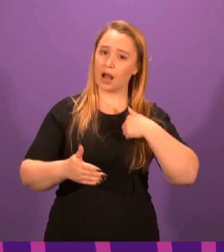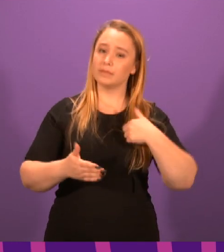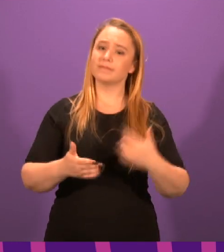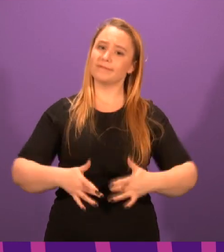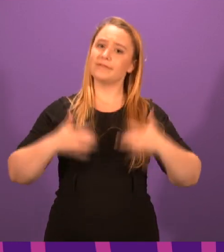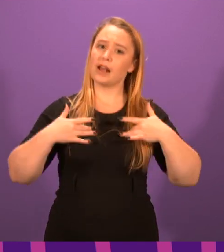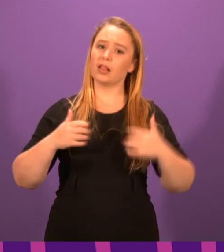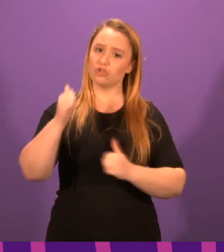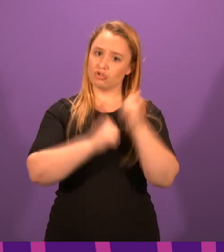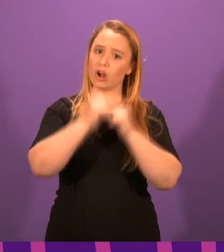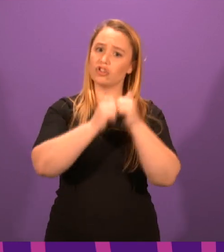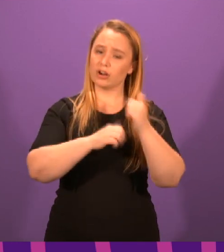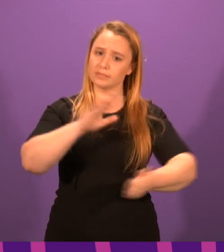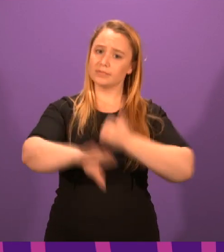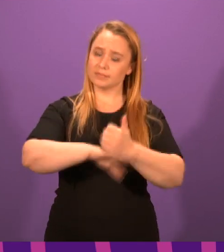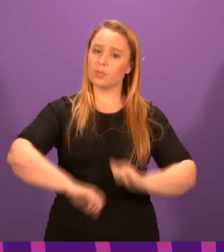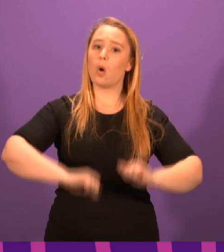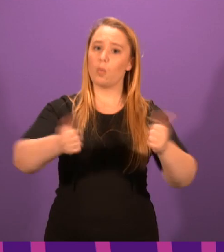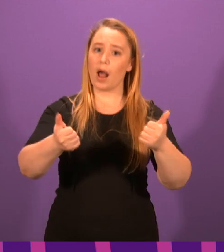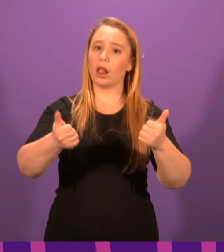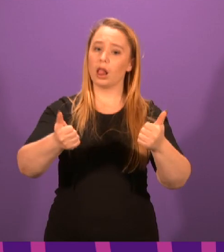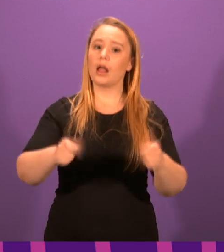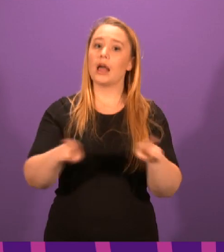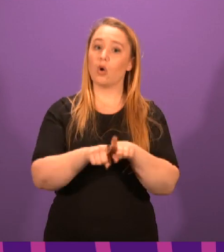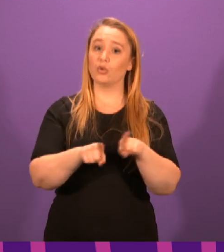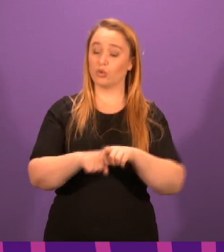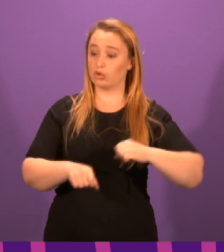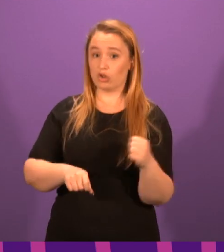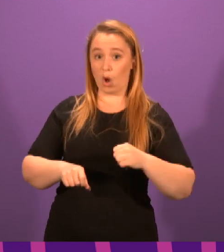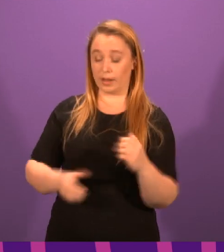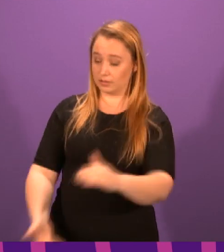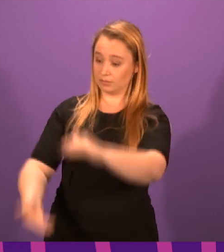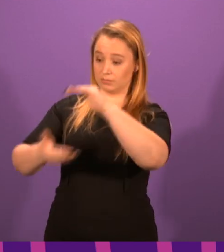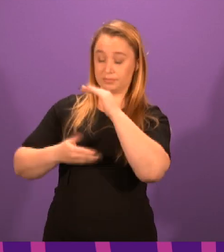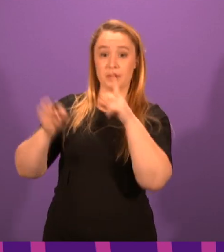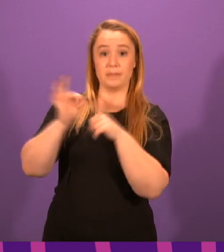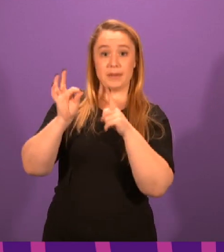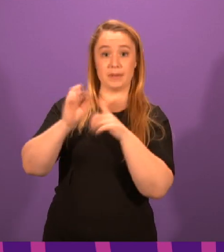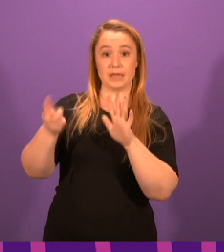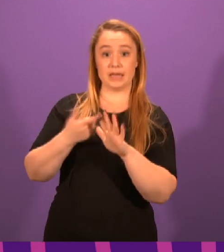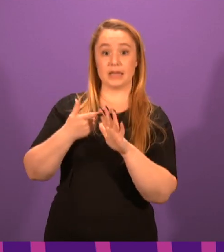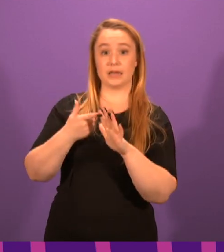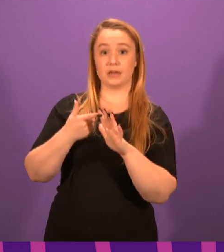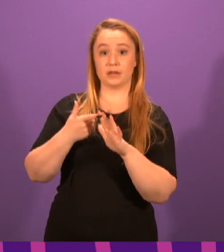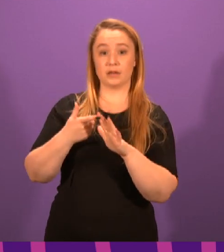ordering in place, and that the resilience of our domestic supply of PPE will enable us to provide